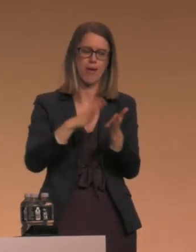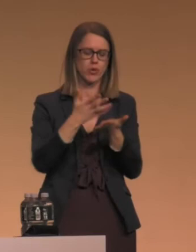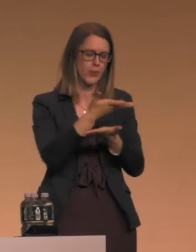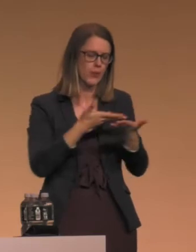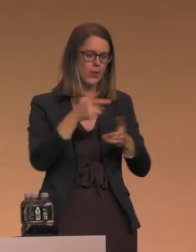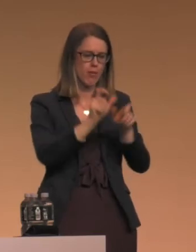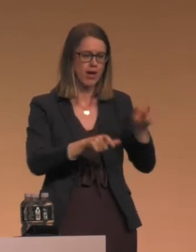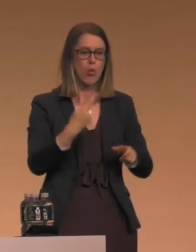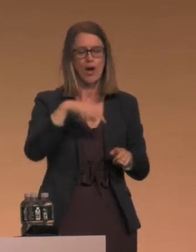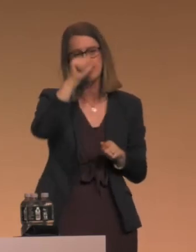So we have the skills and guidance